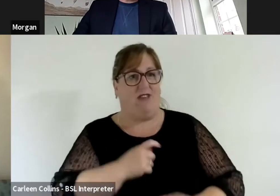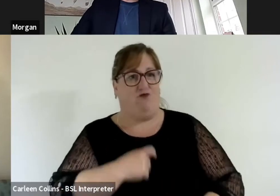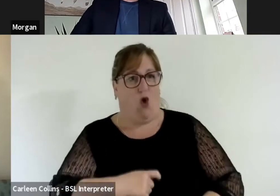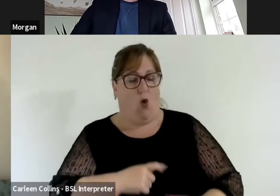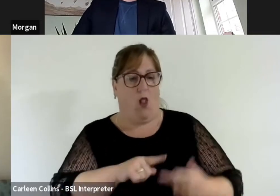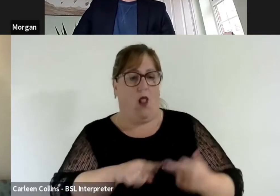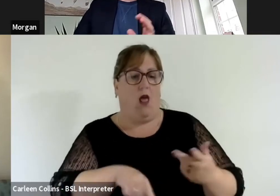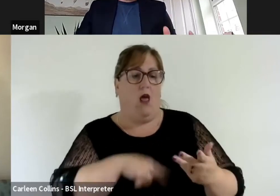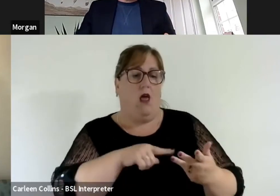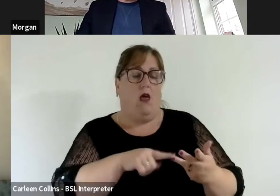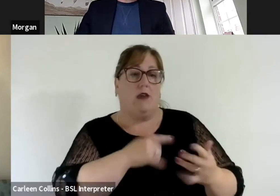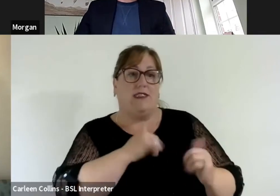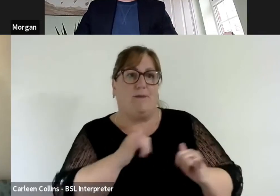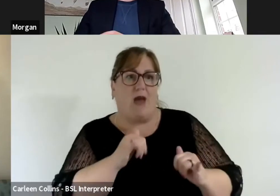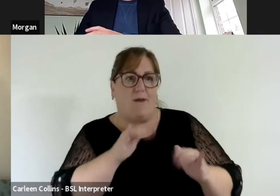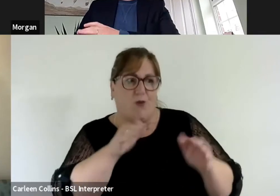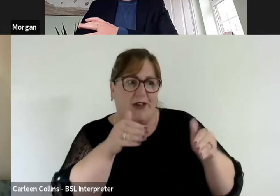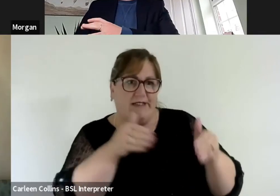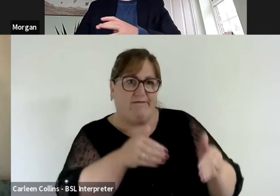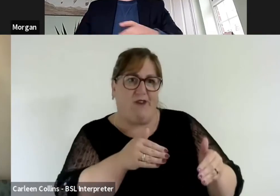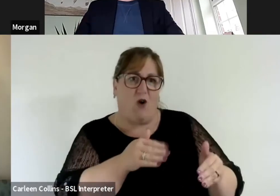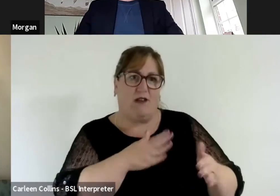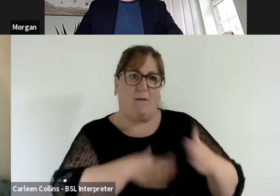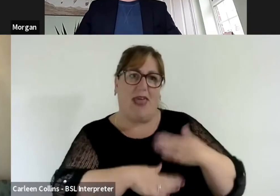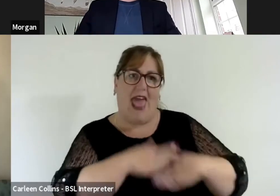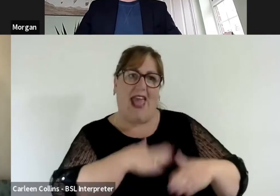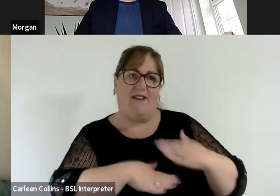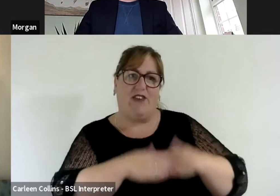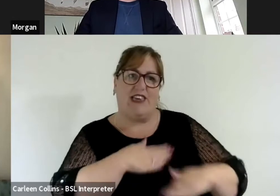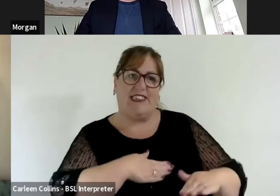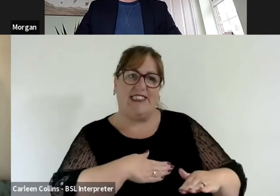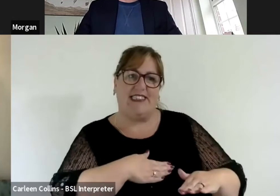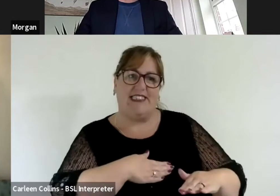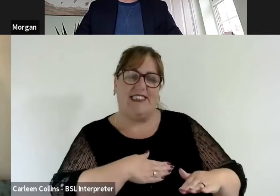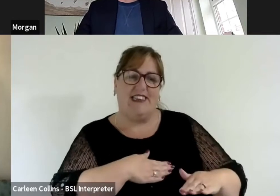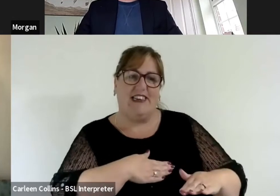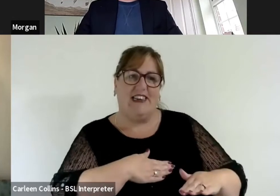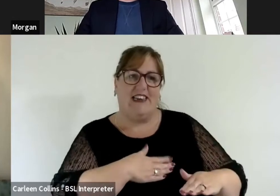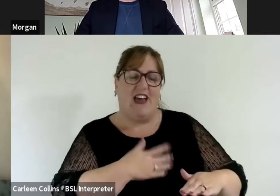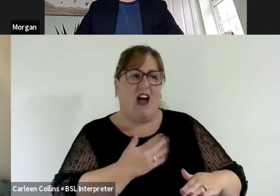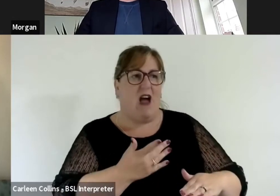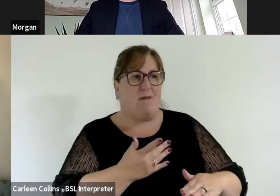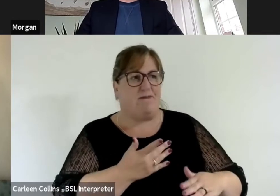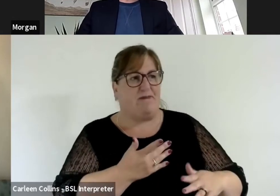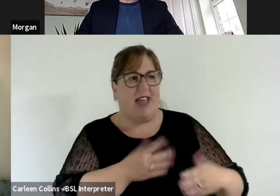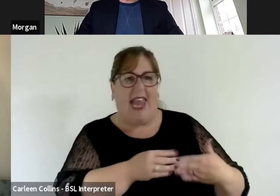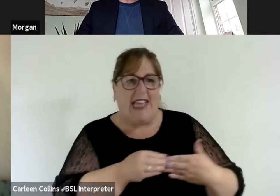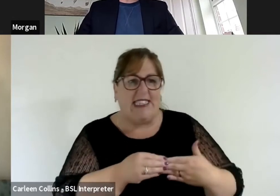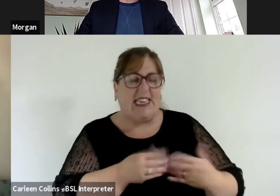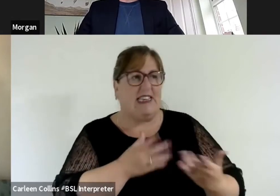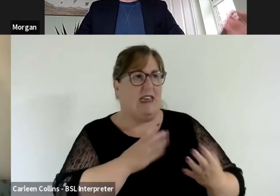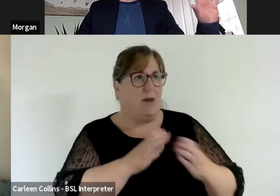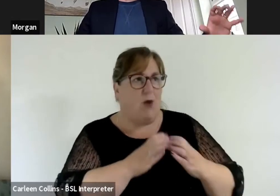for the role.